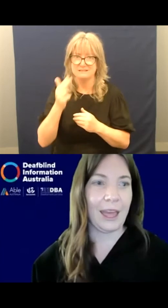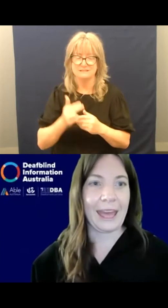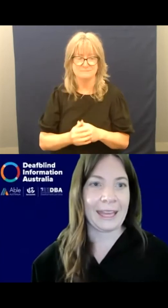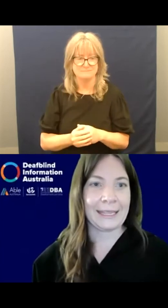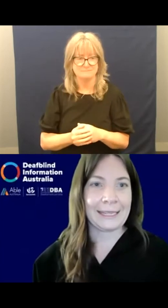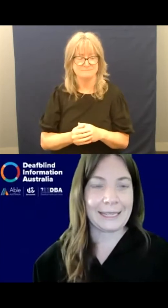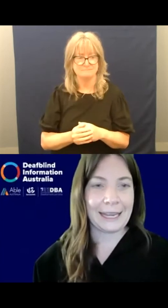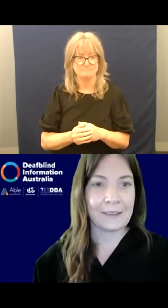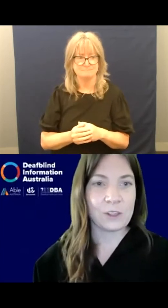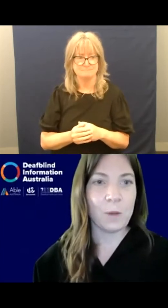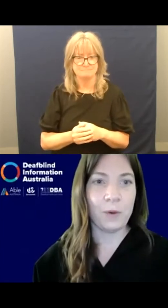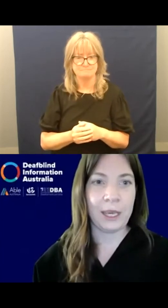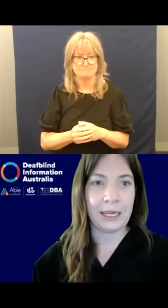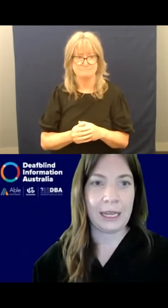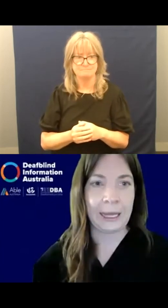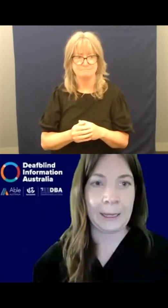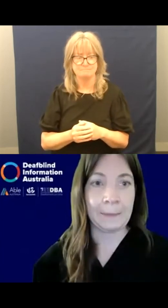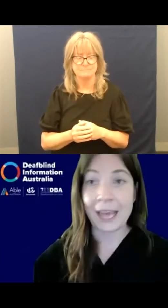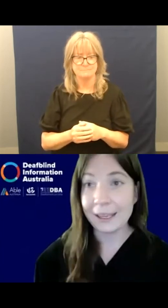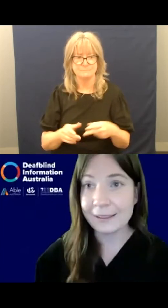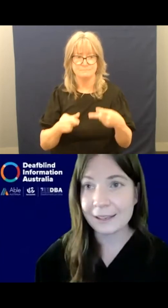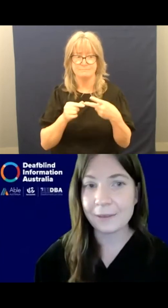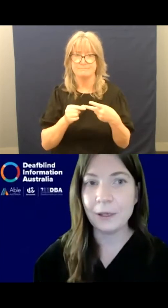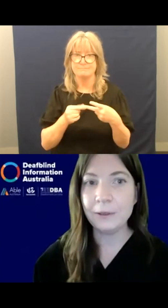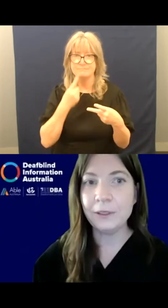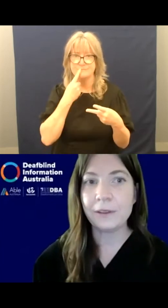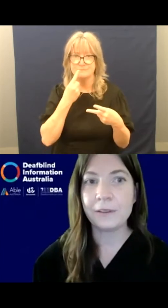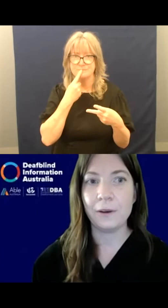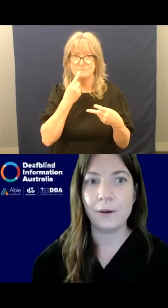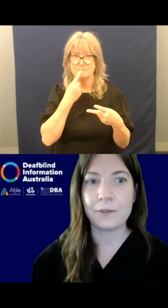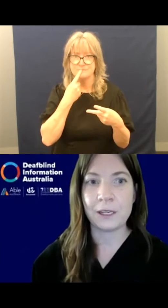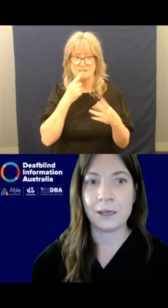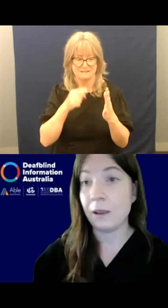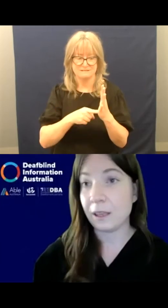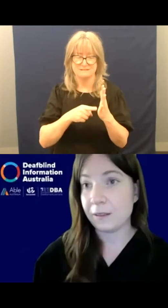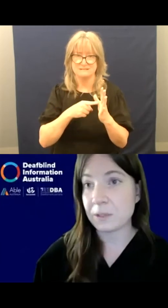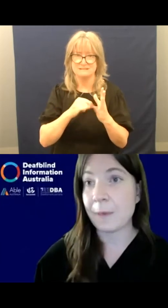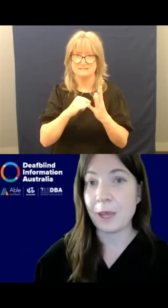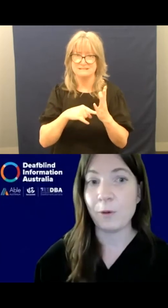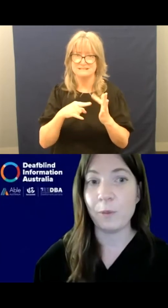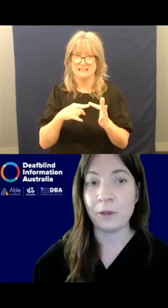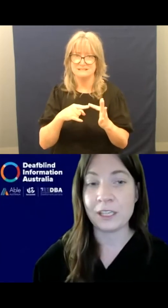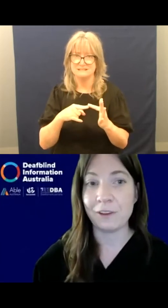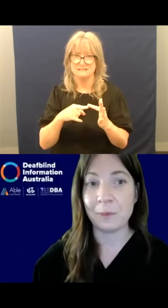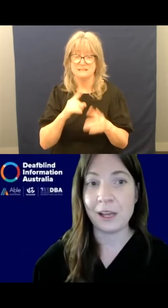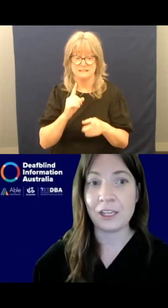And the next dot point, taste as well, so often sometimes people born deaf and blind will